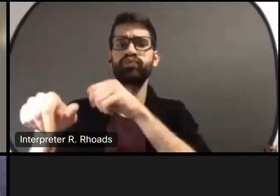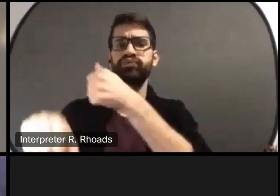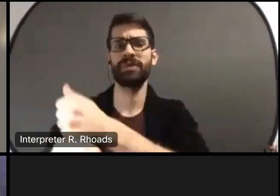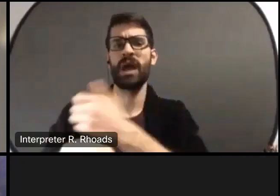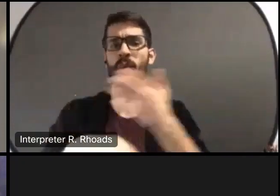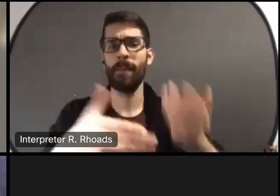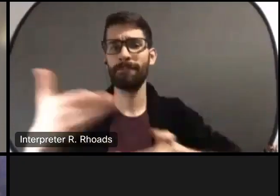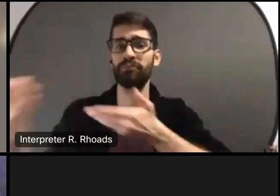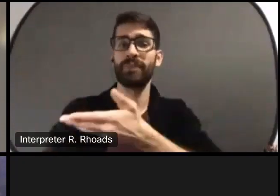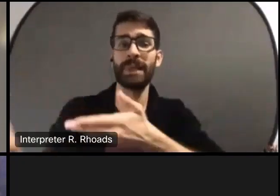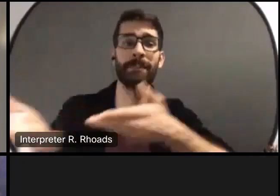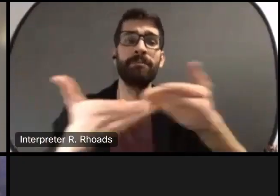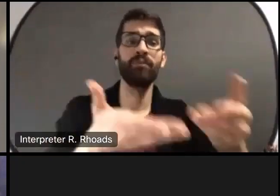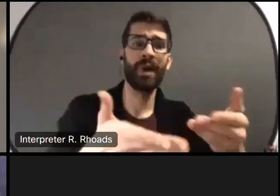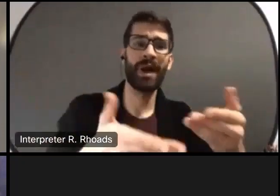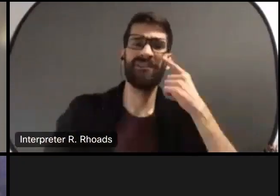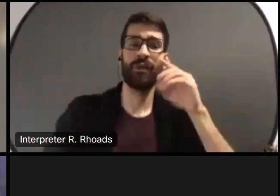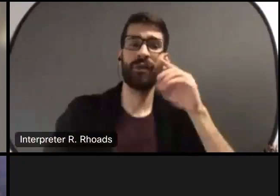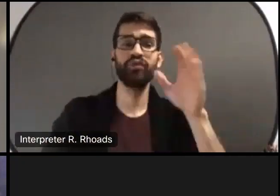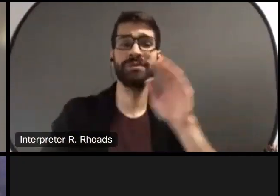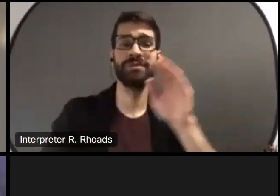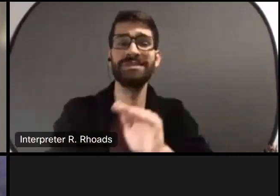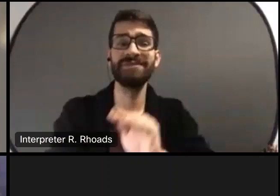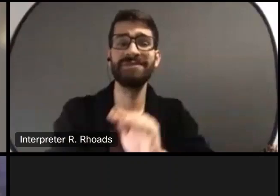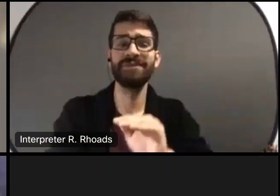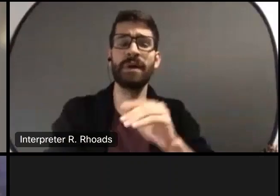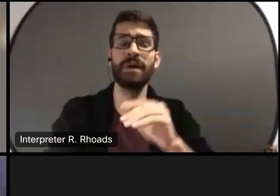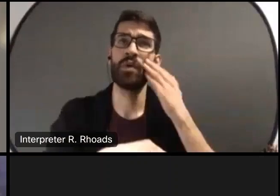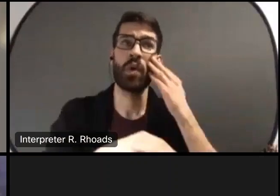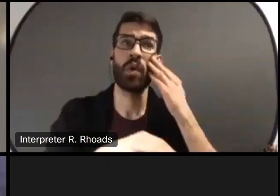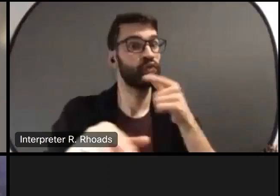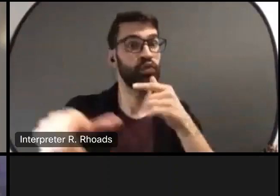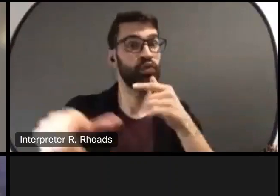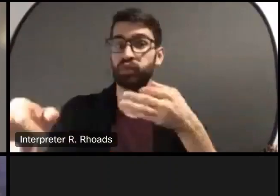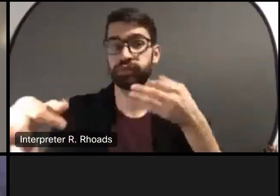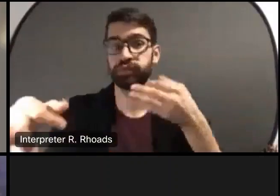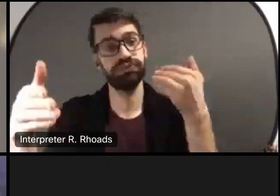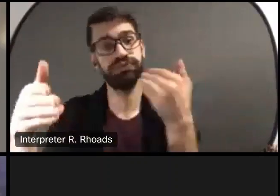on Christmas Eve. And Christmas Eve is speeding towards us and I'm not even sworn-in. Is it